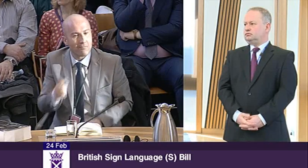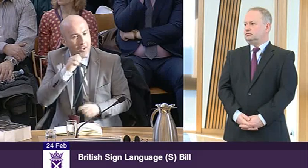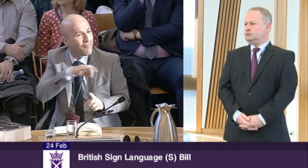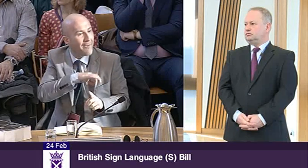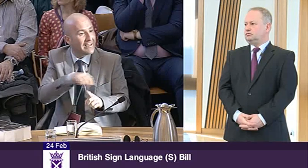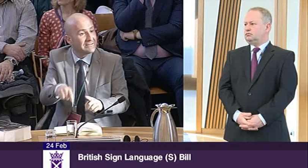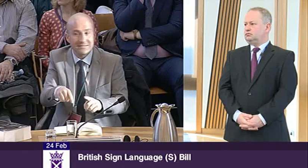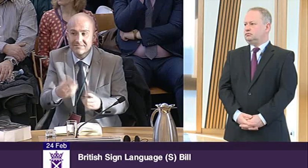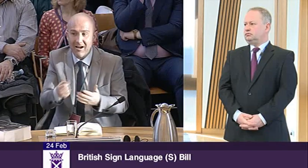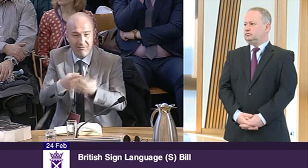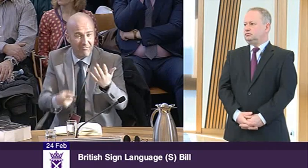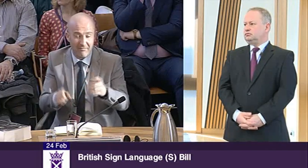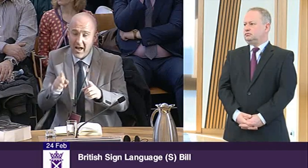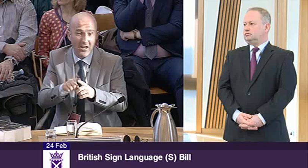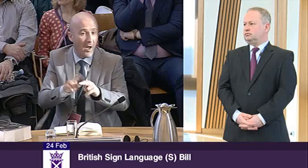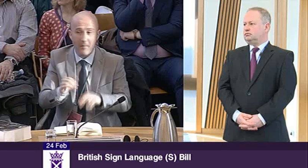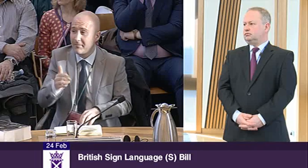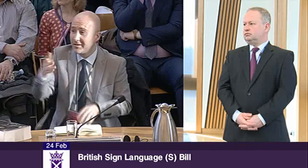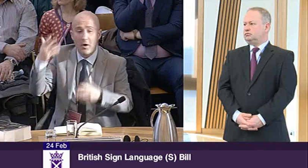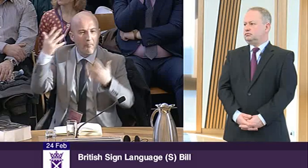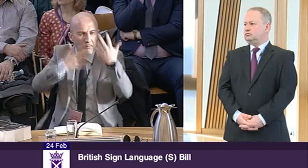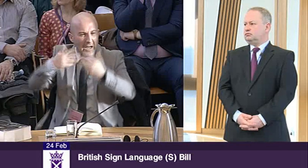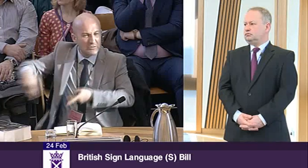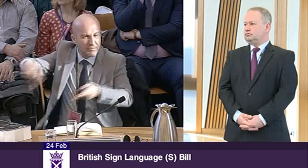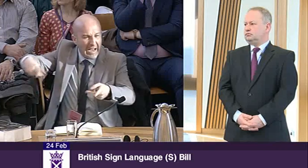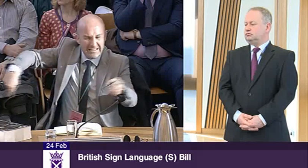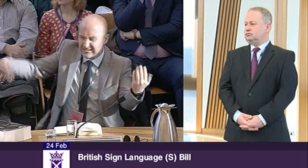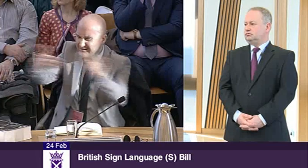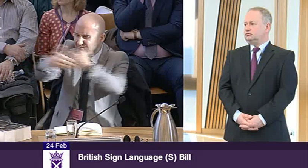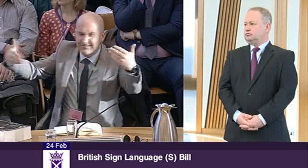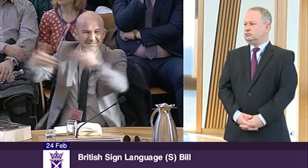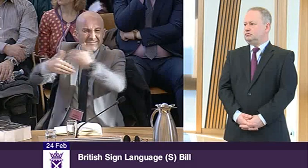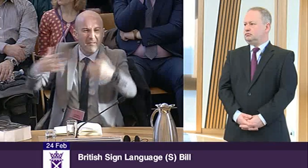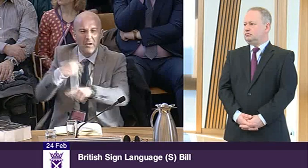hearing people. It would improve their language skills, as they too could become bilingual